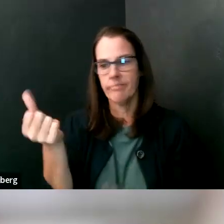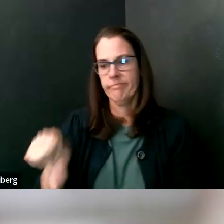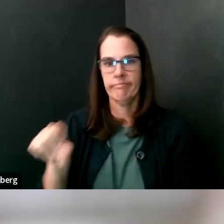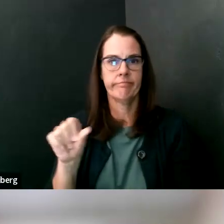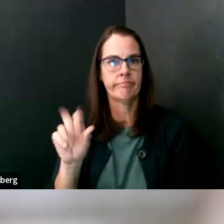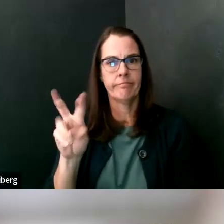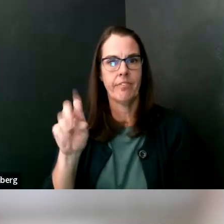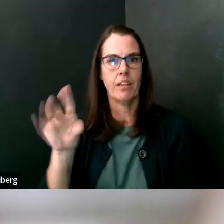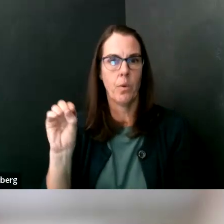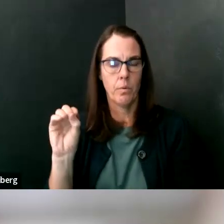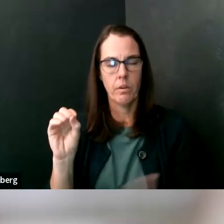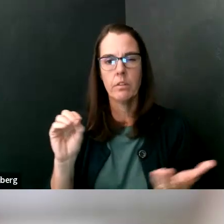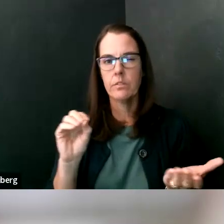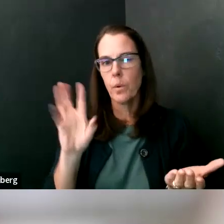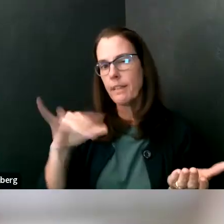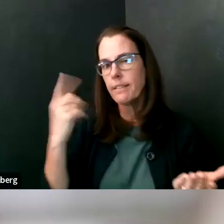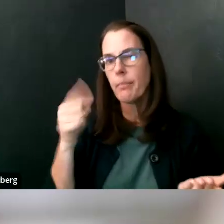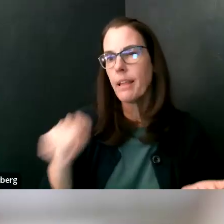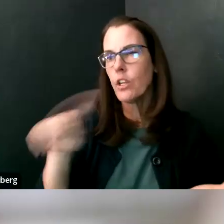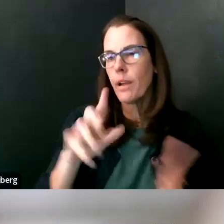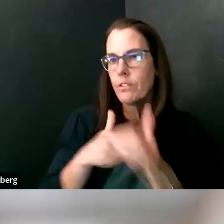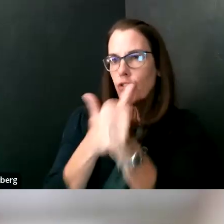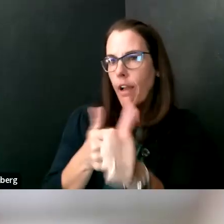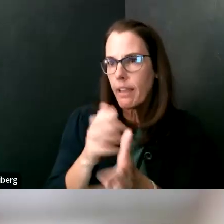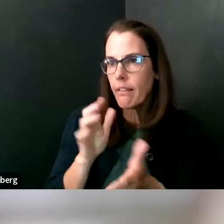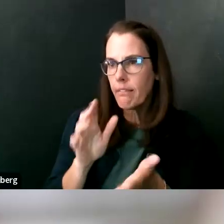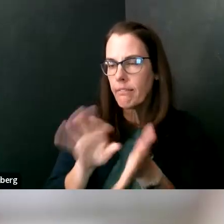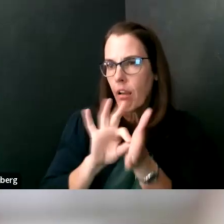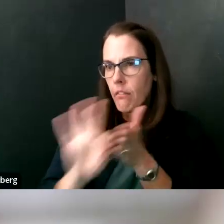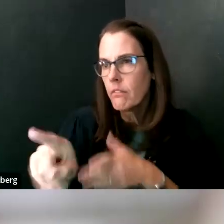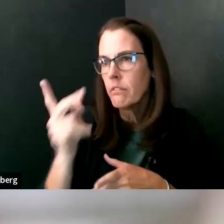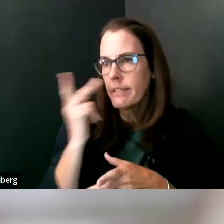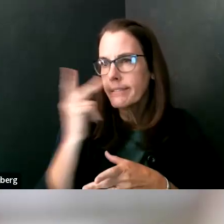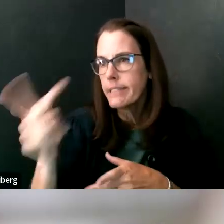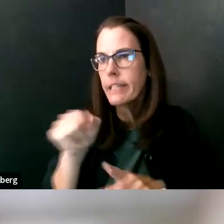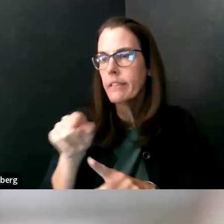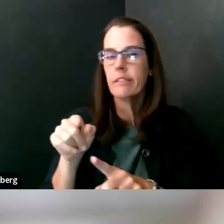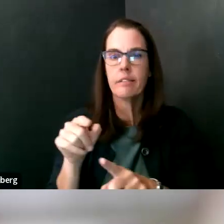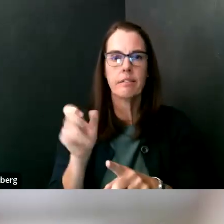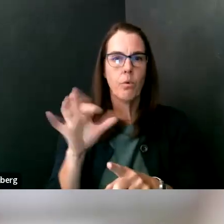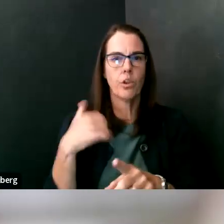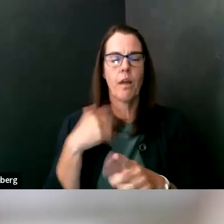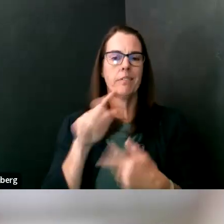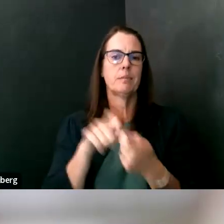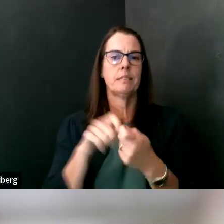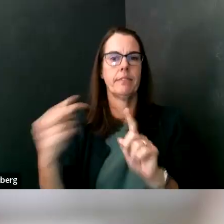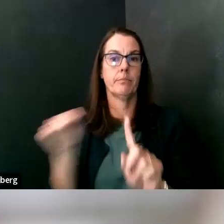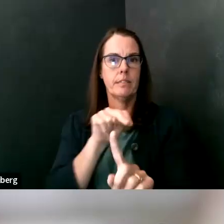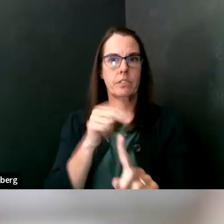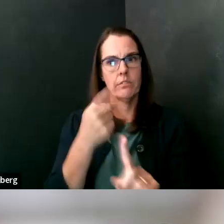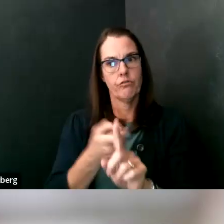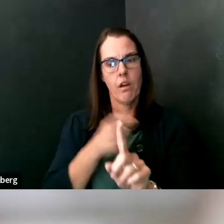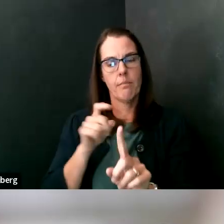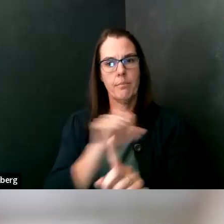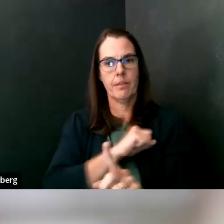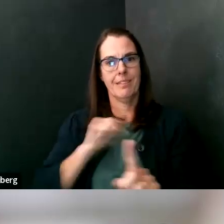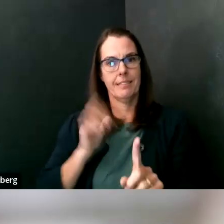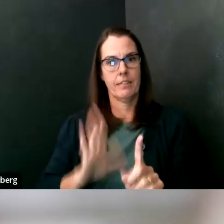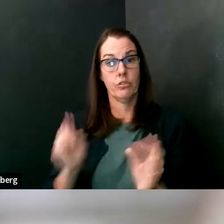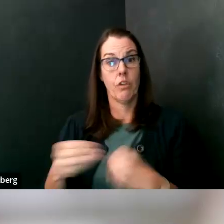is something that is you guys are tracking or have a position on uh in the senator's office.